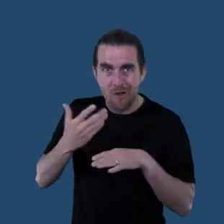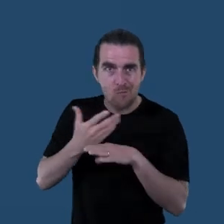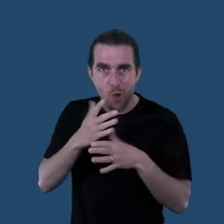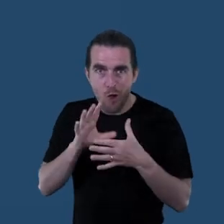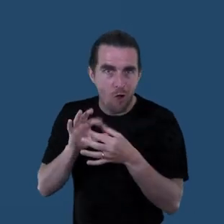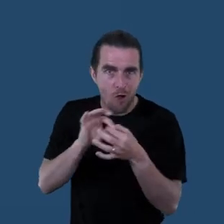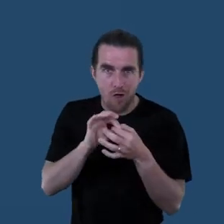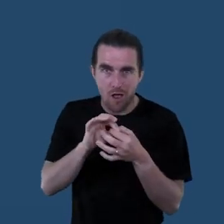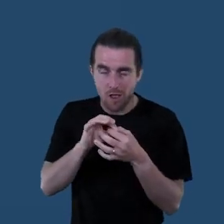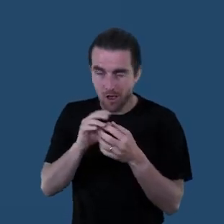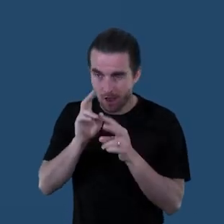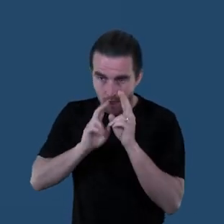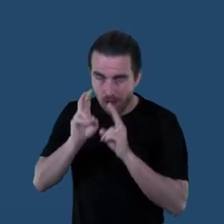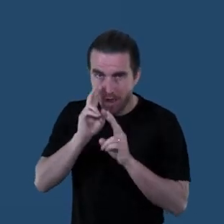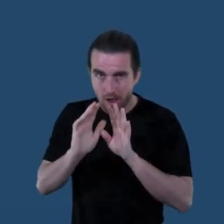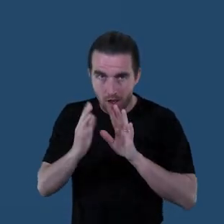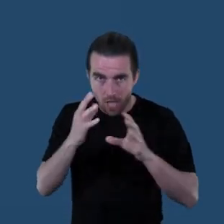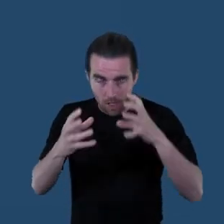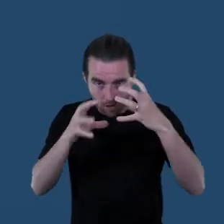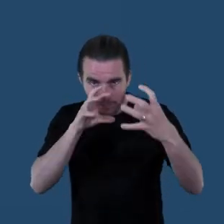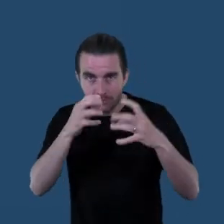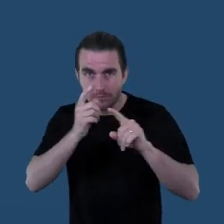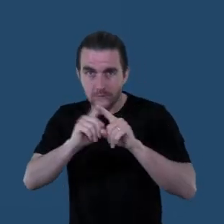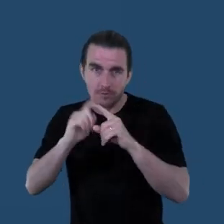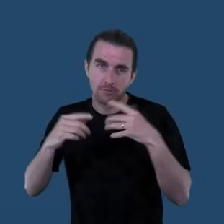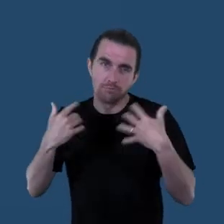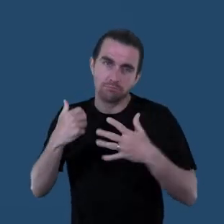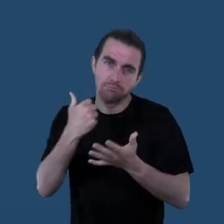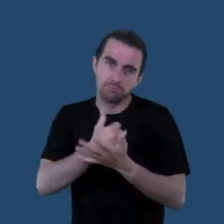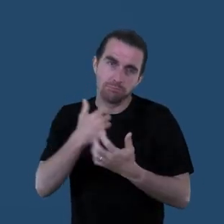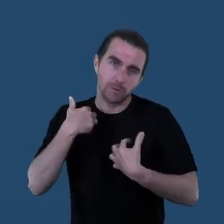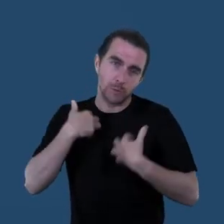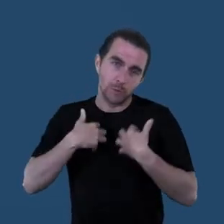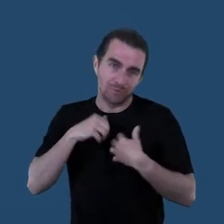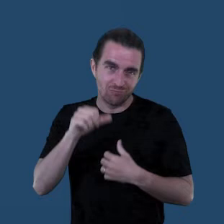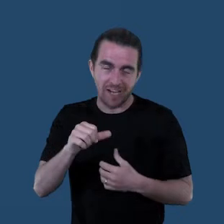and to be close to so many incredible specimens must be really exciting.